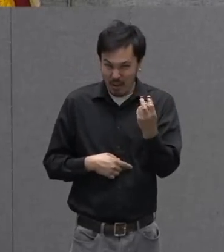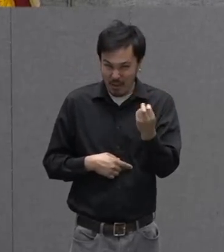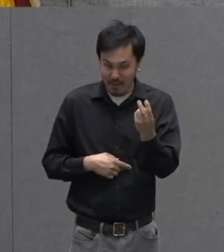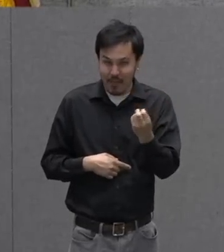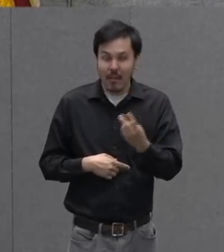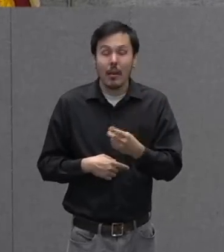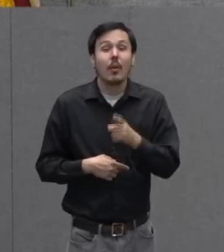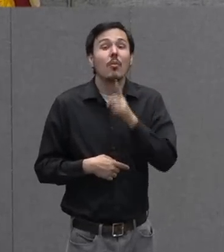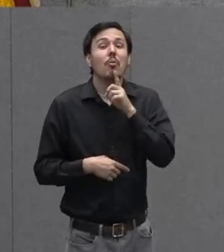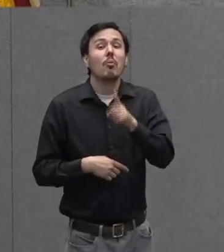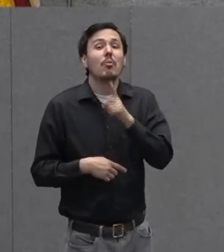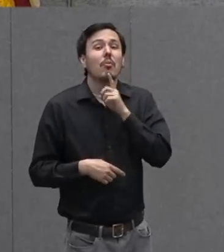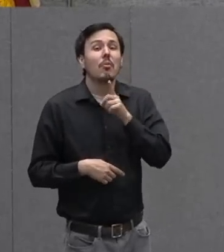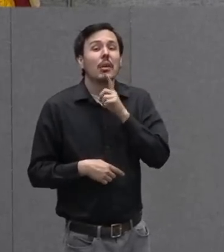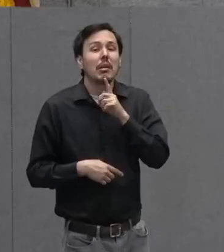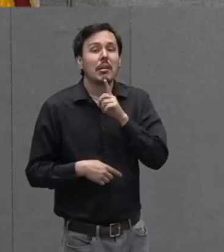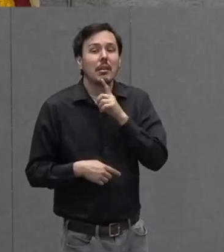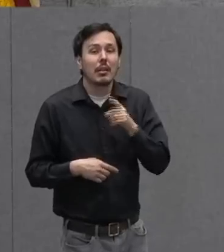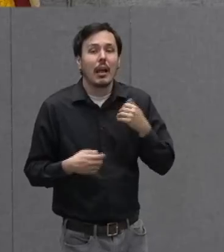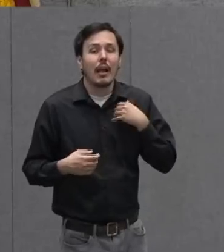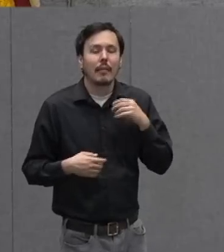but in real life there were 22.